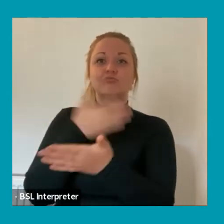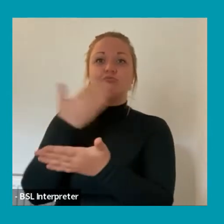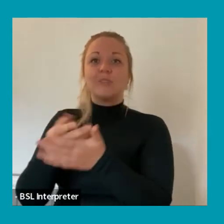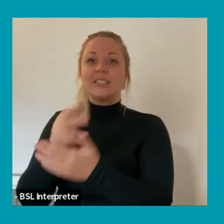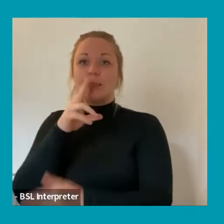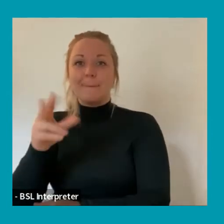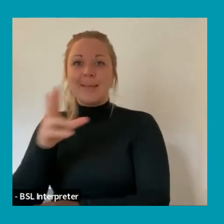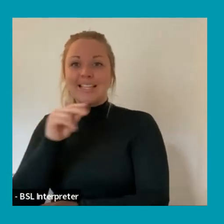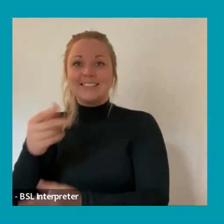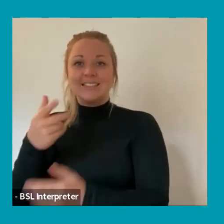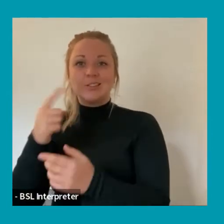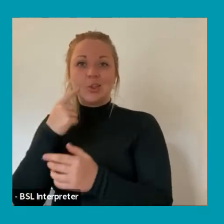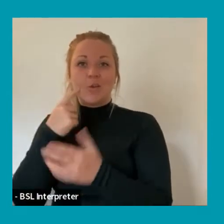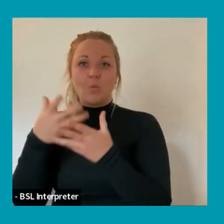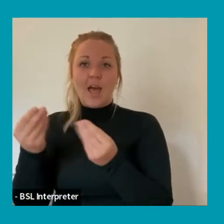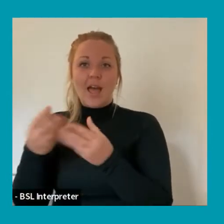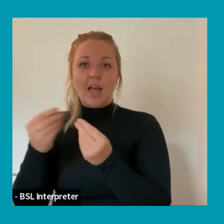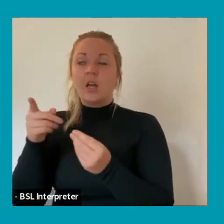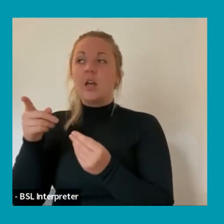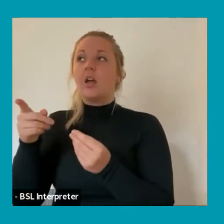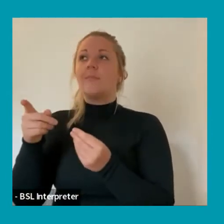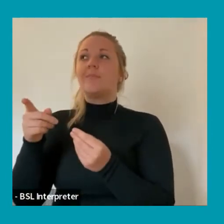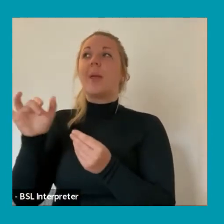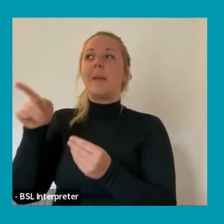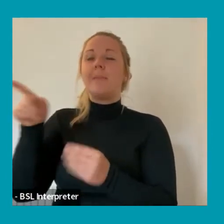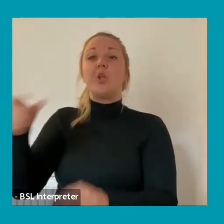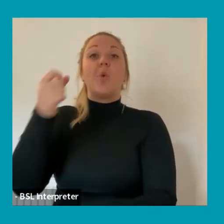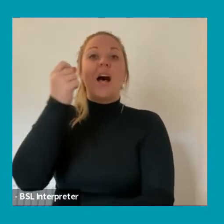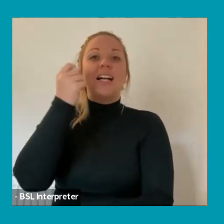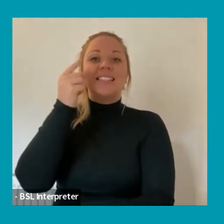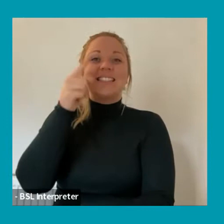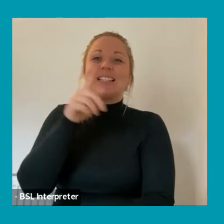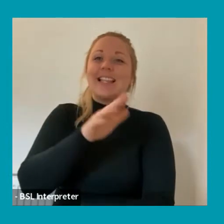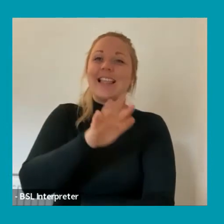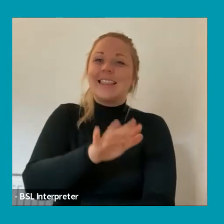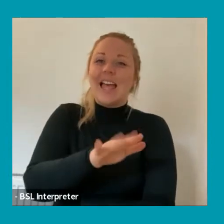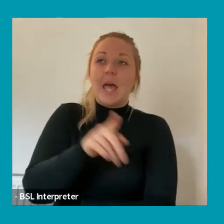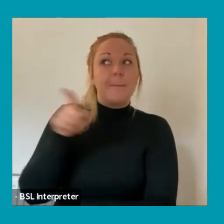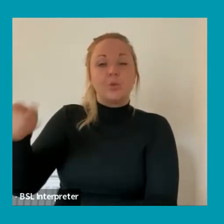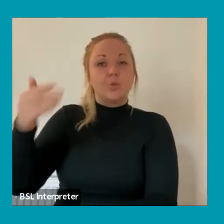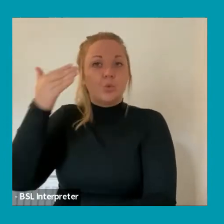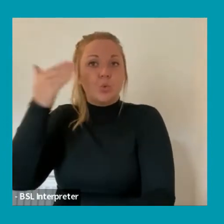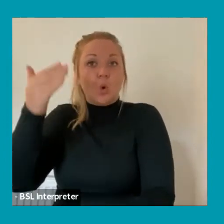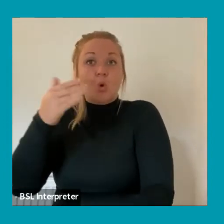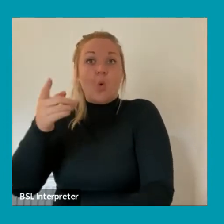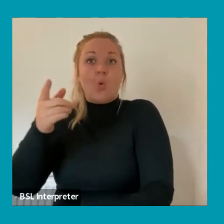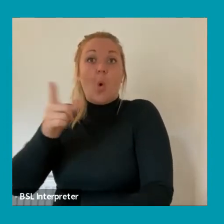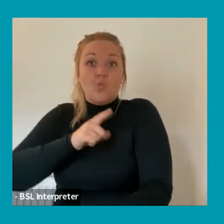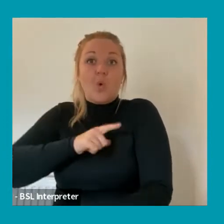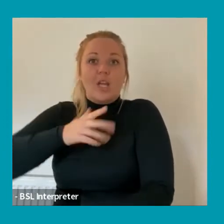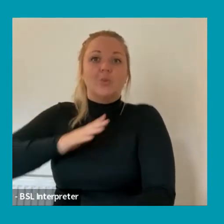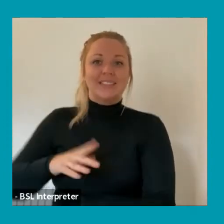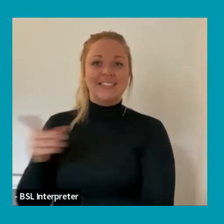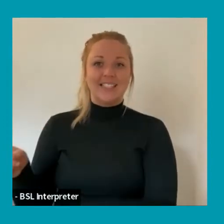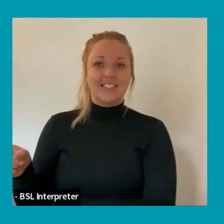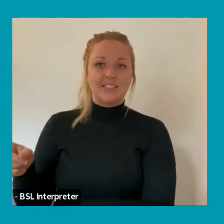You might understand the functionality. But you don't know what the nuances of the product are. Yeah, absolutely.